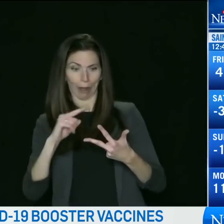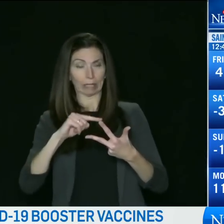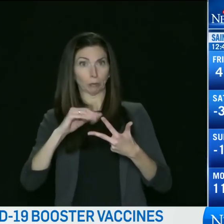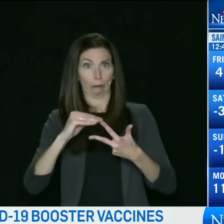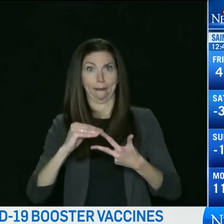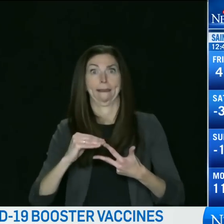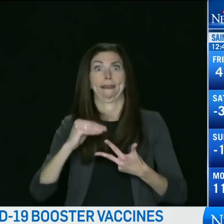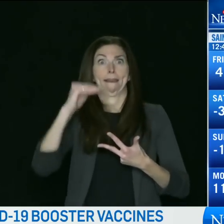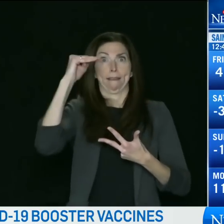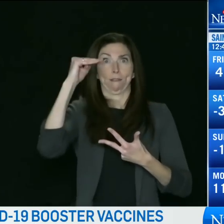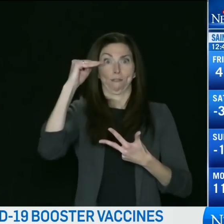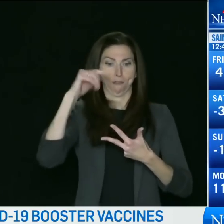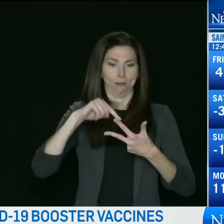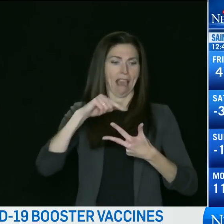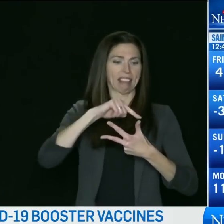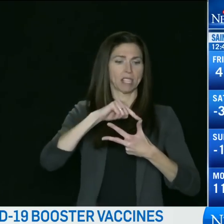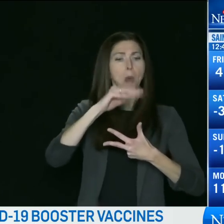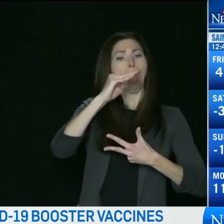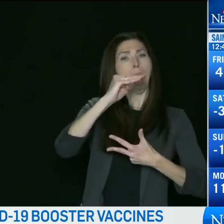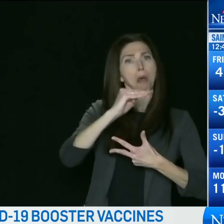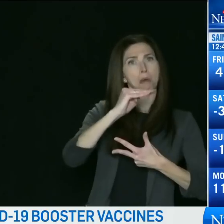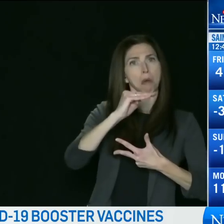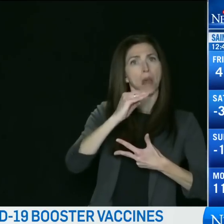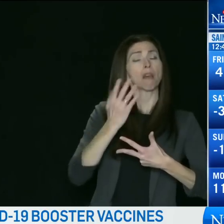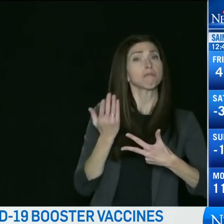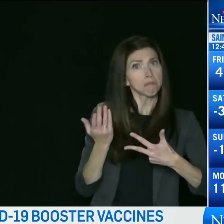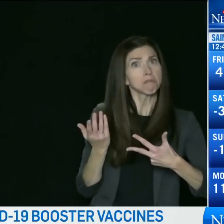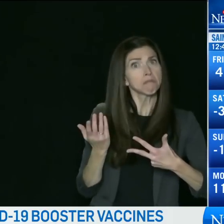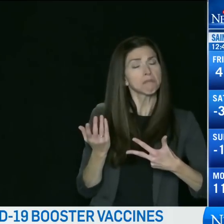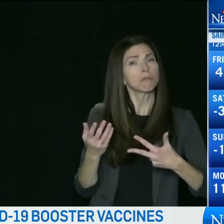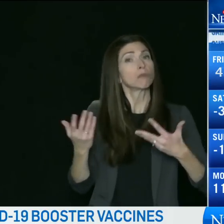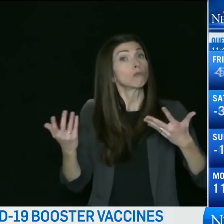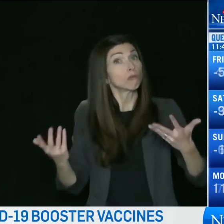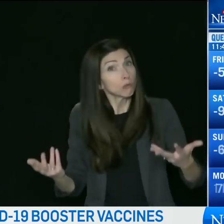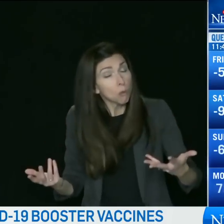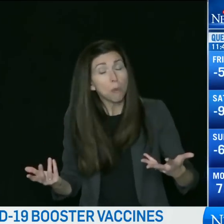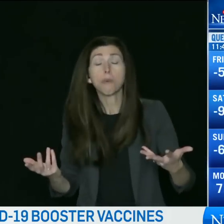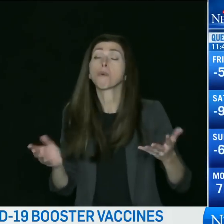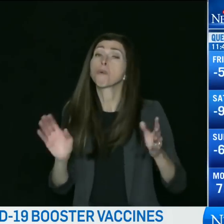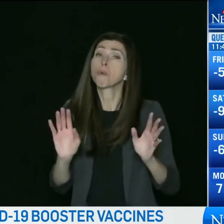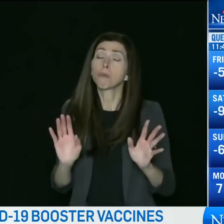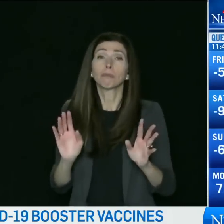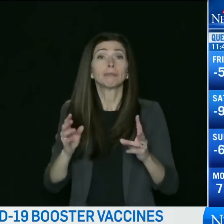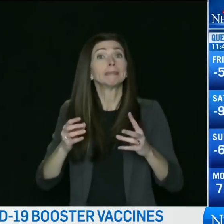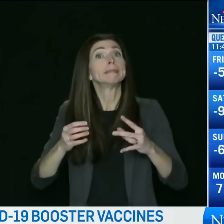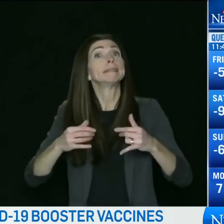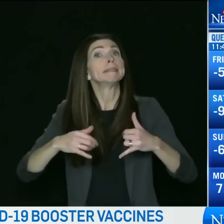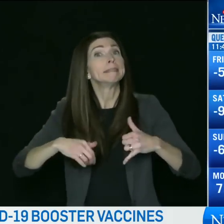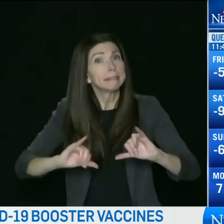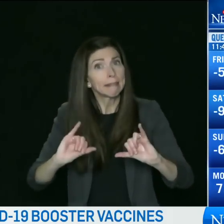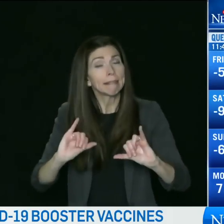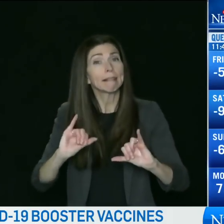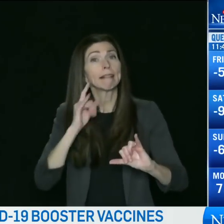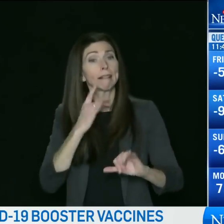THOUSAND. SO SEVERAL FOLD LOWER THAN THE SECOND DOSE MIO CARDITIS RATE SO